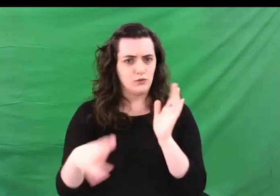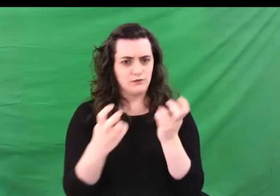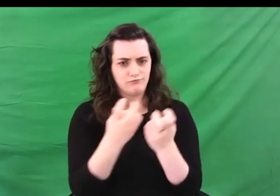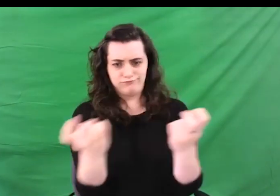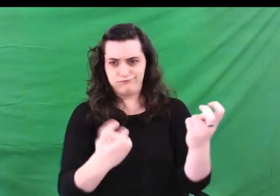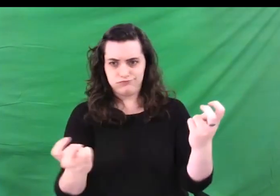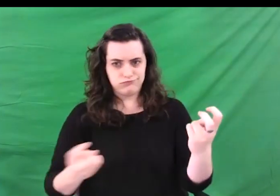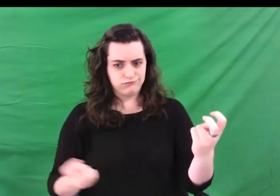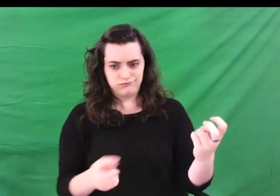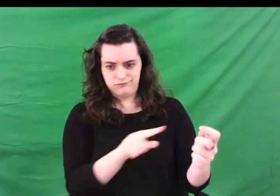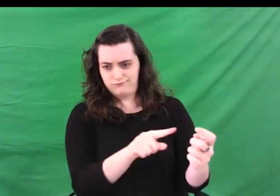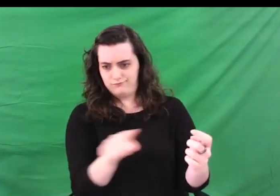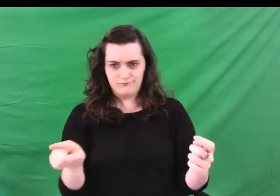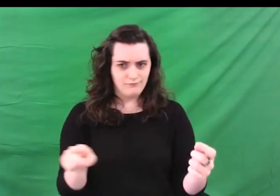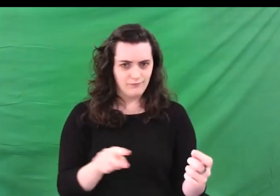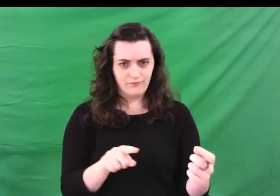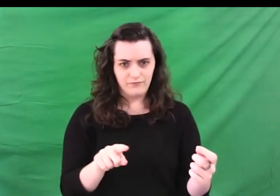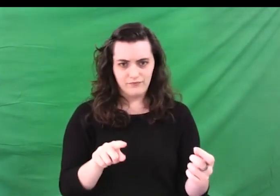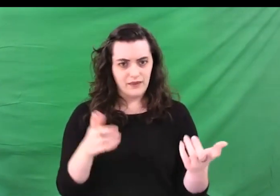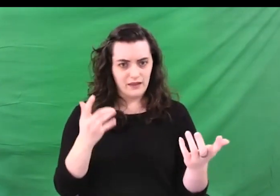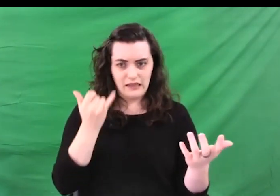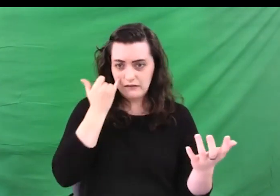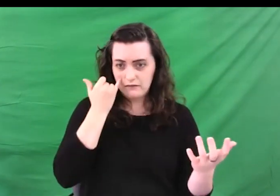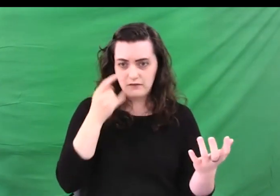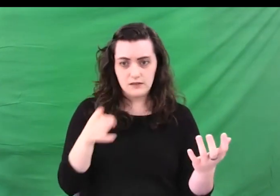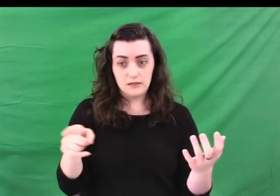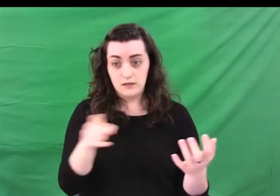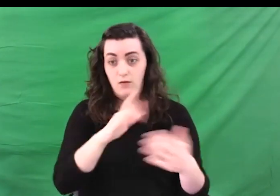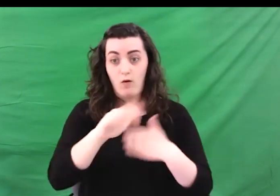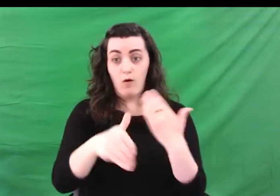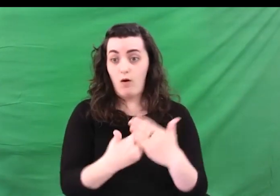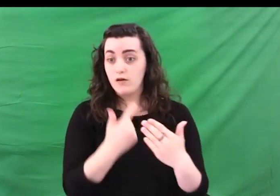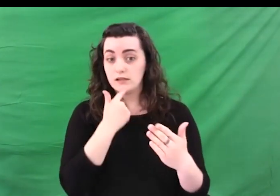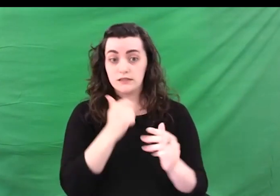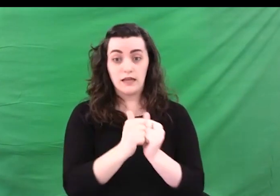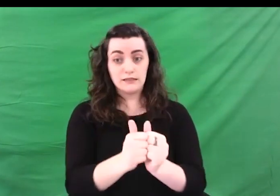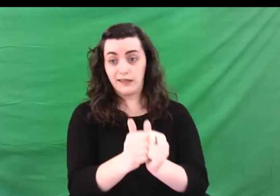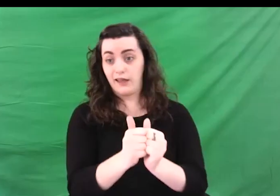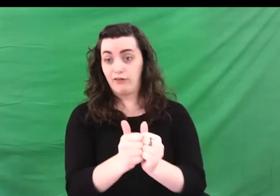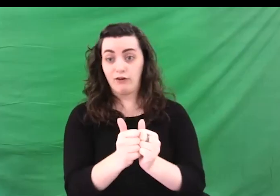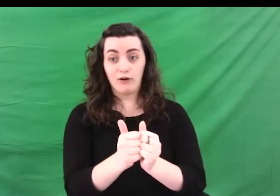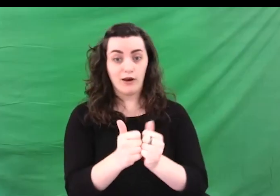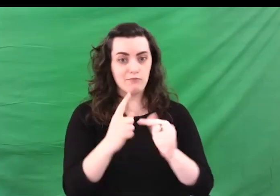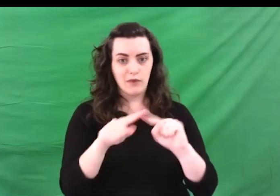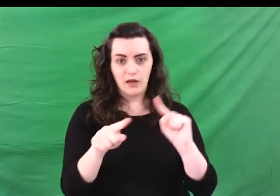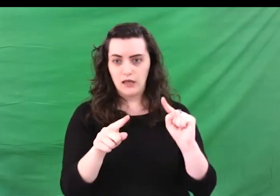So if somebody didn't identify the correct diagraph, she often would miss it because they're just